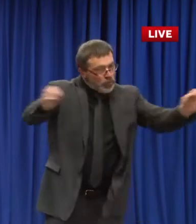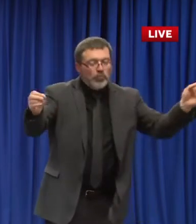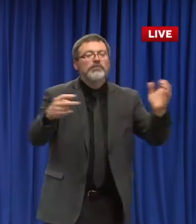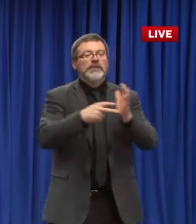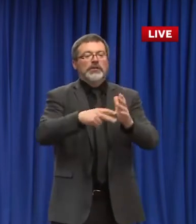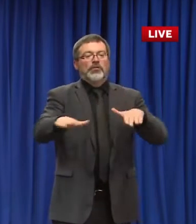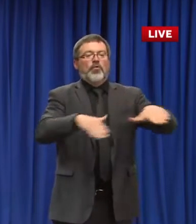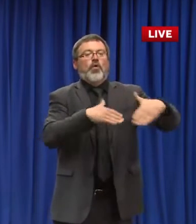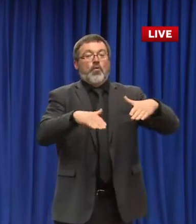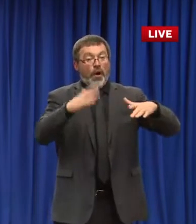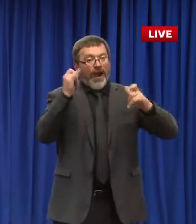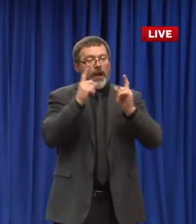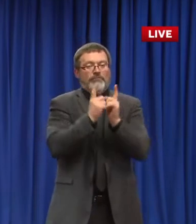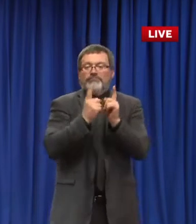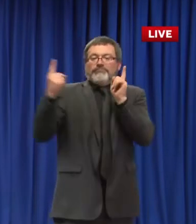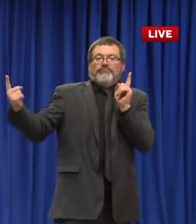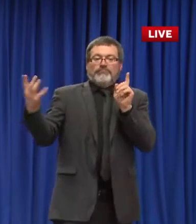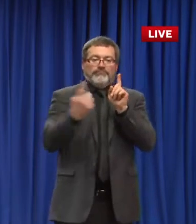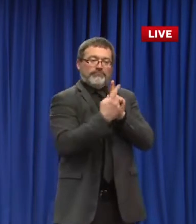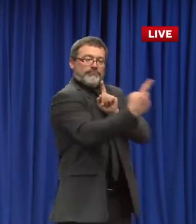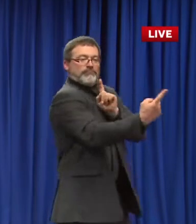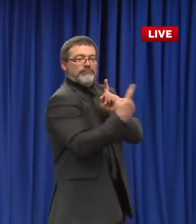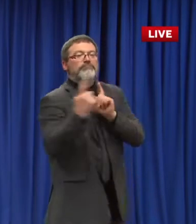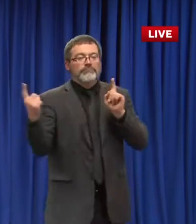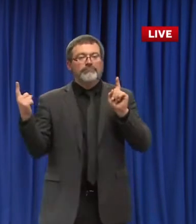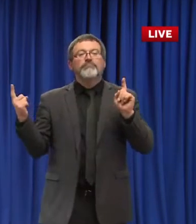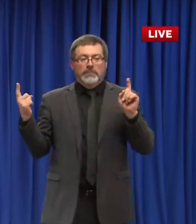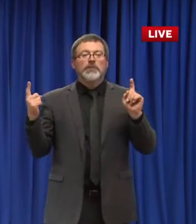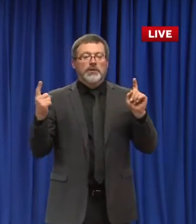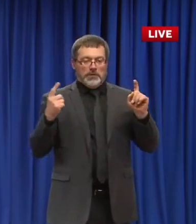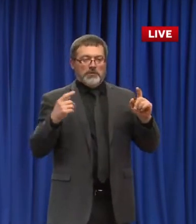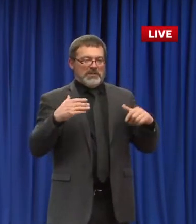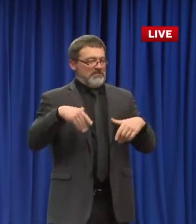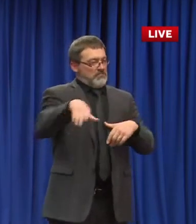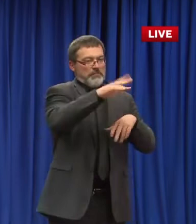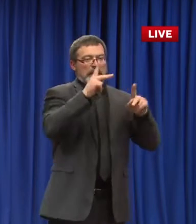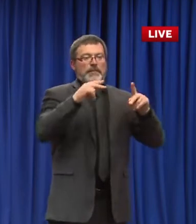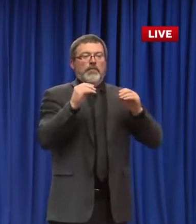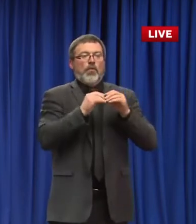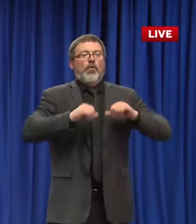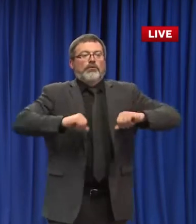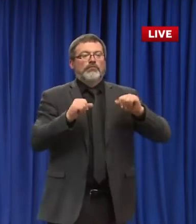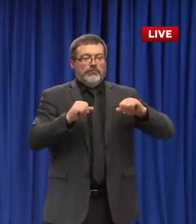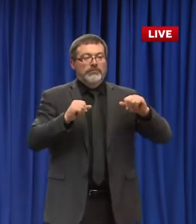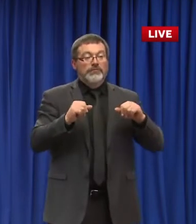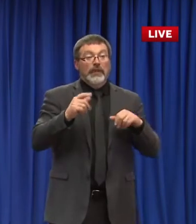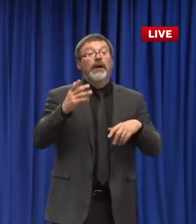ALLOW BUSINESSES TO EXPAND SOME OF THEIR OPPORTUNITIES WITH FOUR RESTAURANTS IF THEY WANT TO DO OPEN ARE SEATING FOR OUTSIDE.